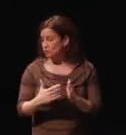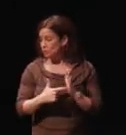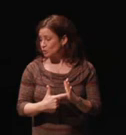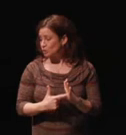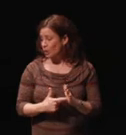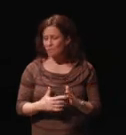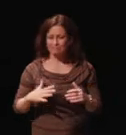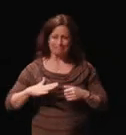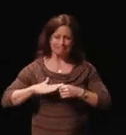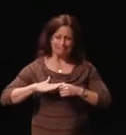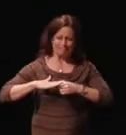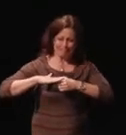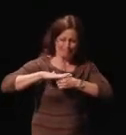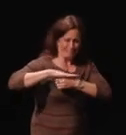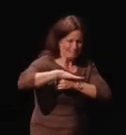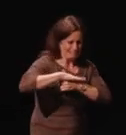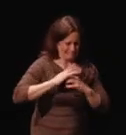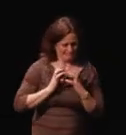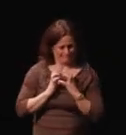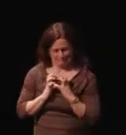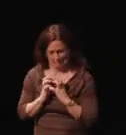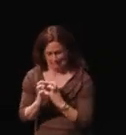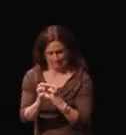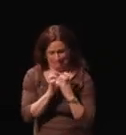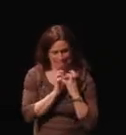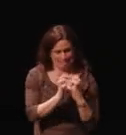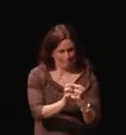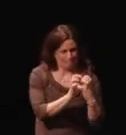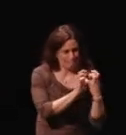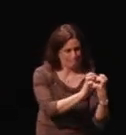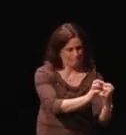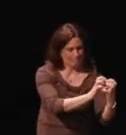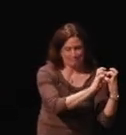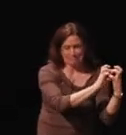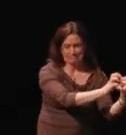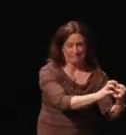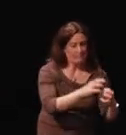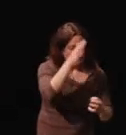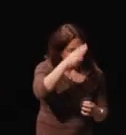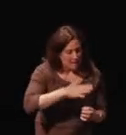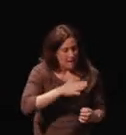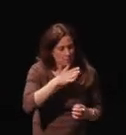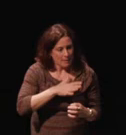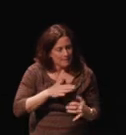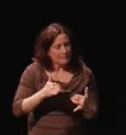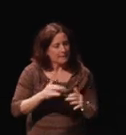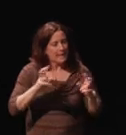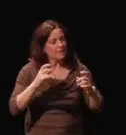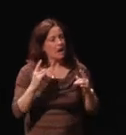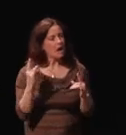jammed-in people, men and women, playing cocktail table, Space Invaders machines,